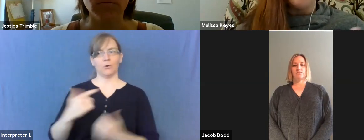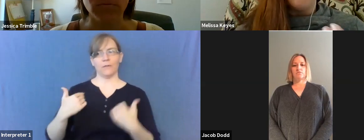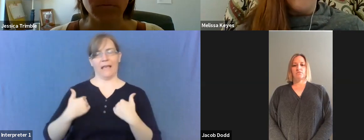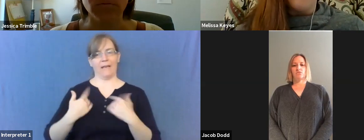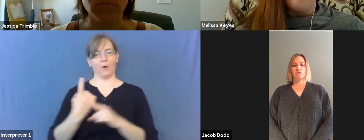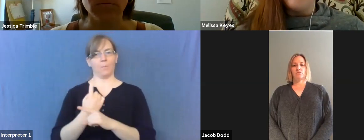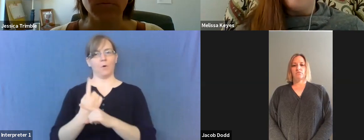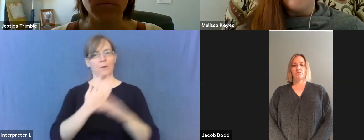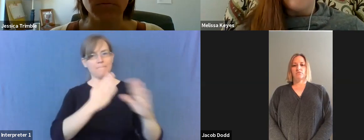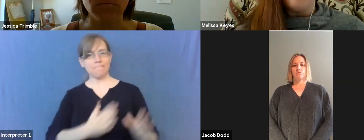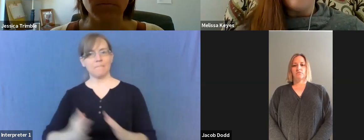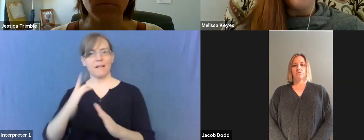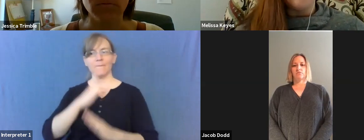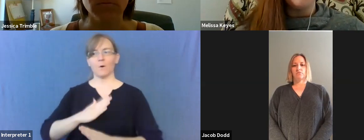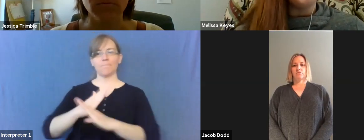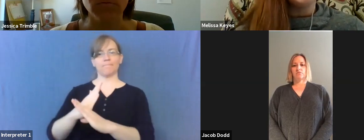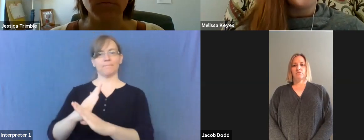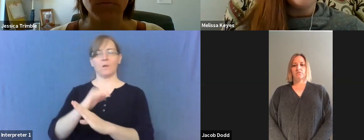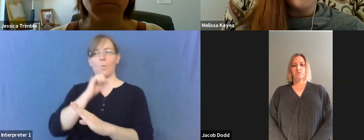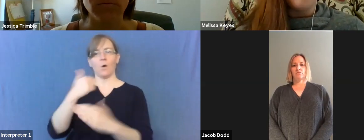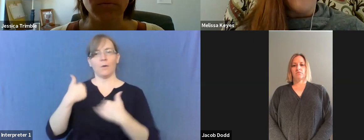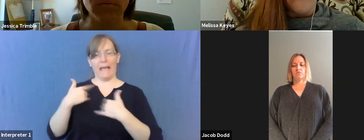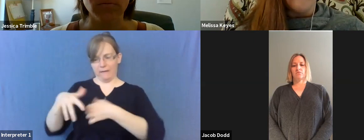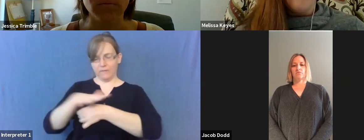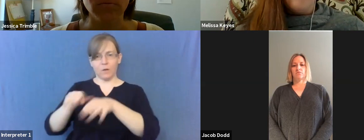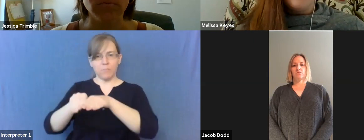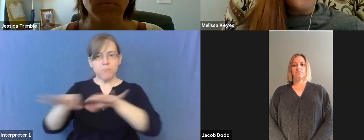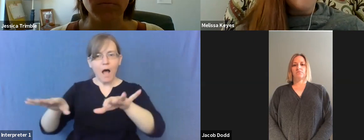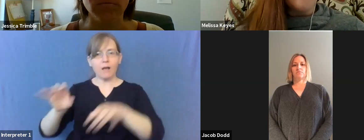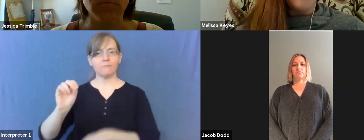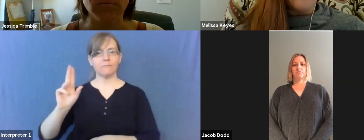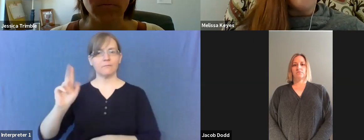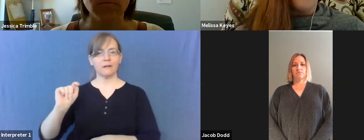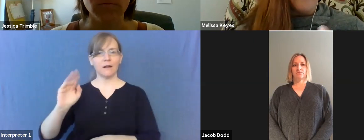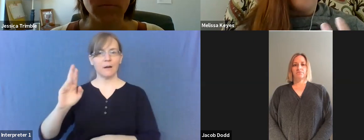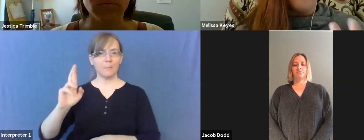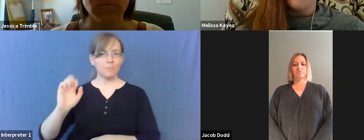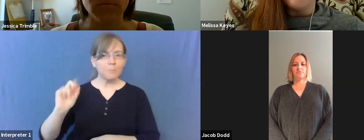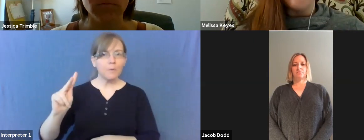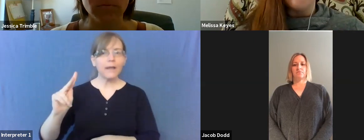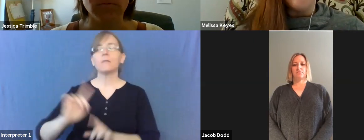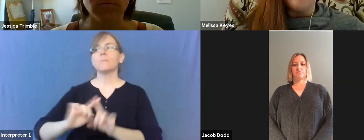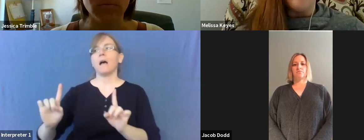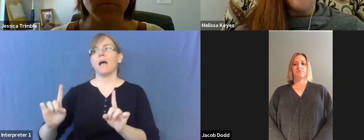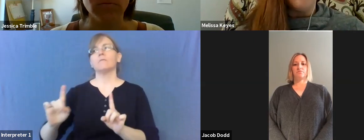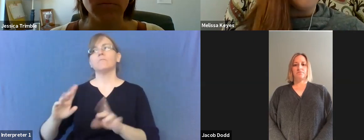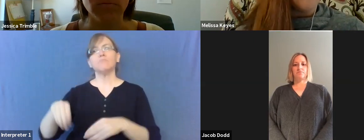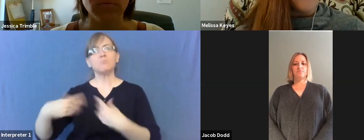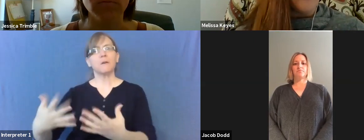or how they plan to protect people, as well as continue to provide services so that we don't have increasing symptoms due to isolation,